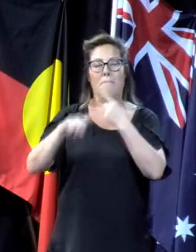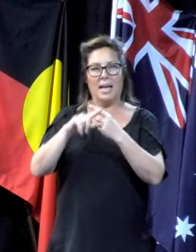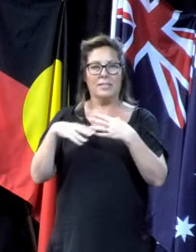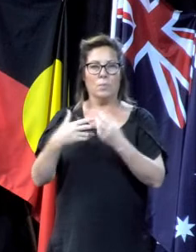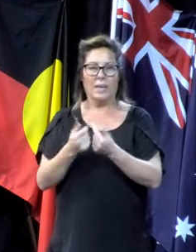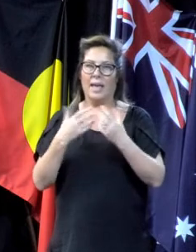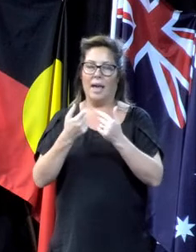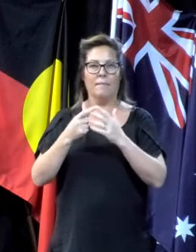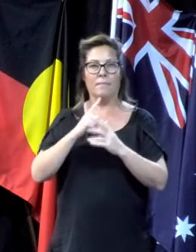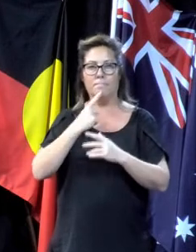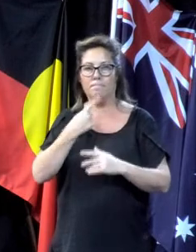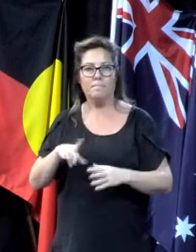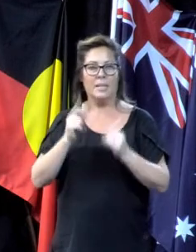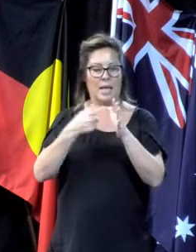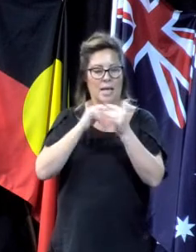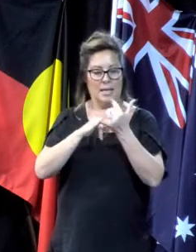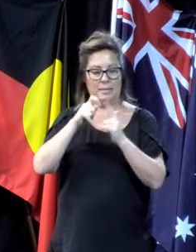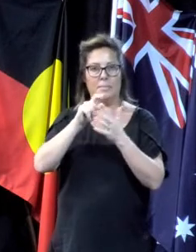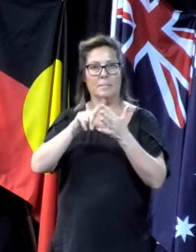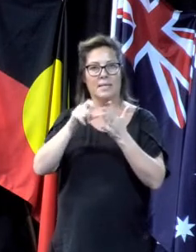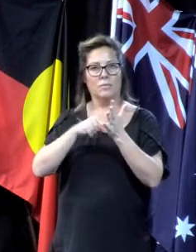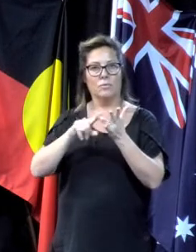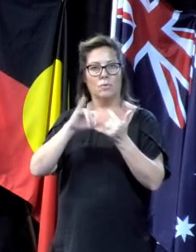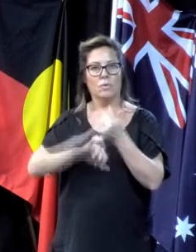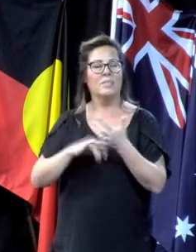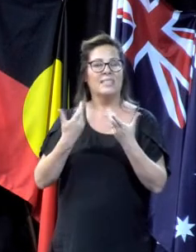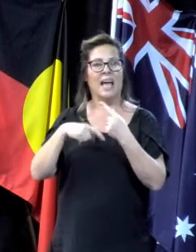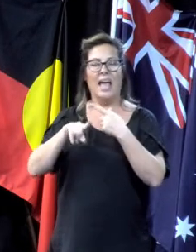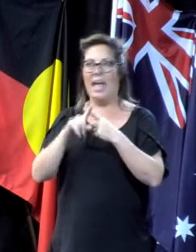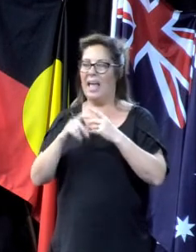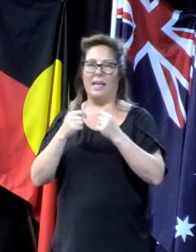random eclectic collection of pathways and rooflines, which may or may not